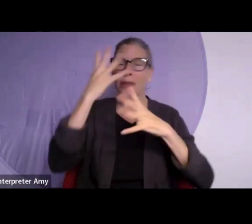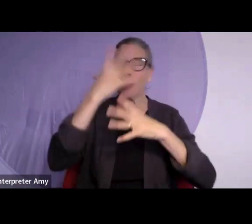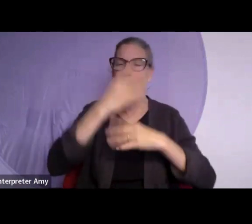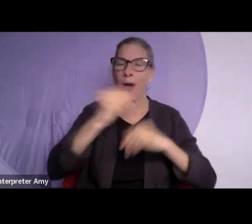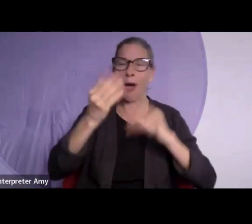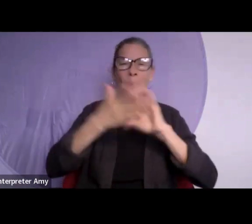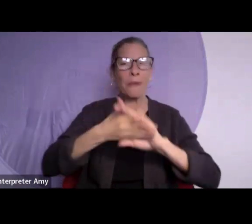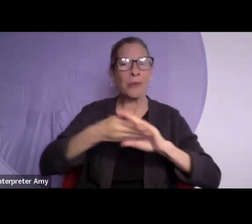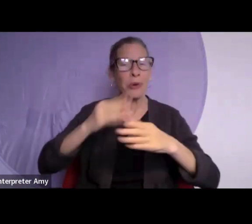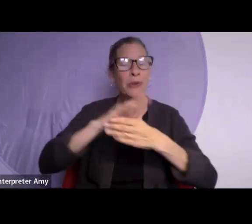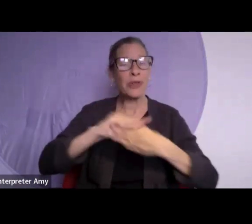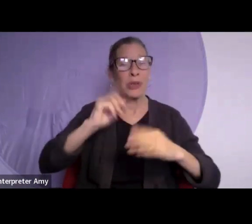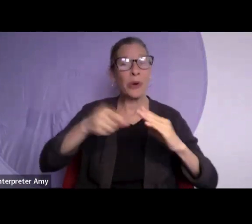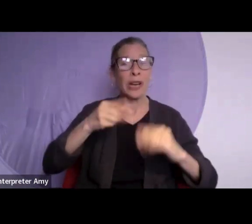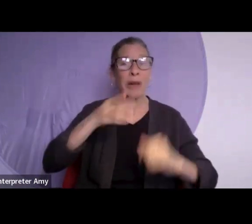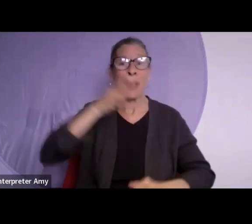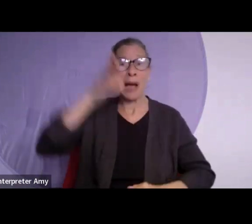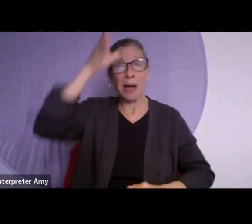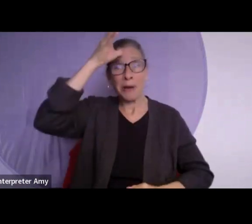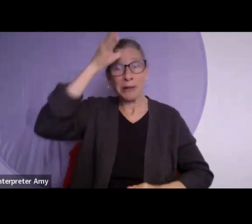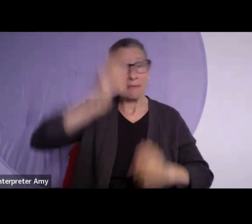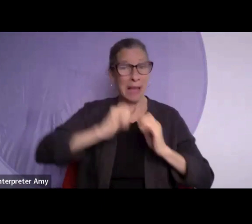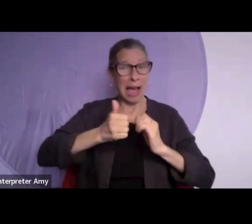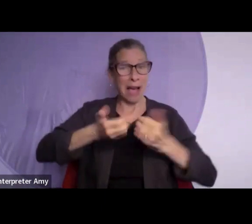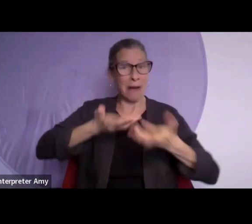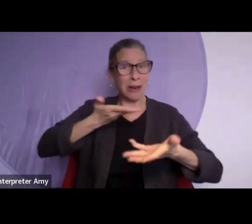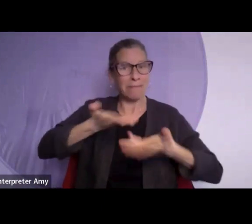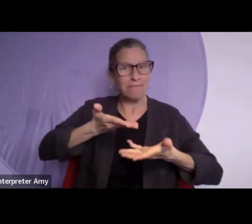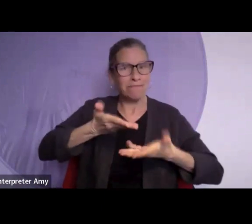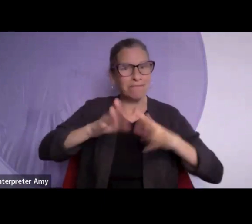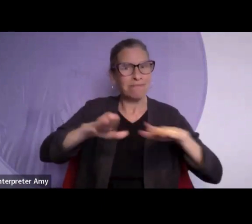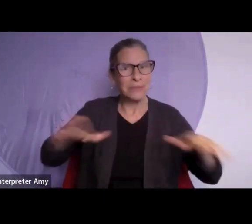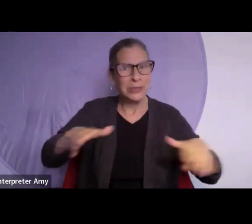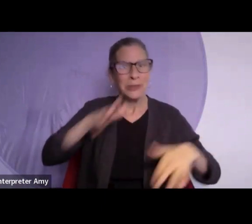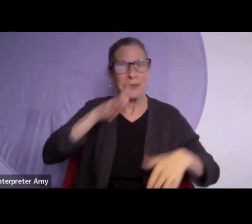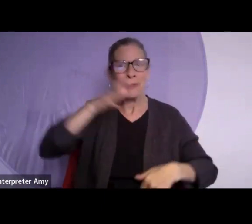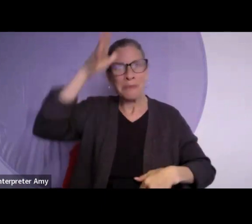parenting, I think, and, and in giving freedom and adulthood